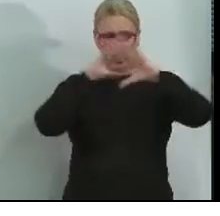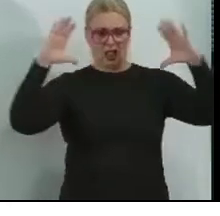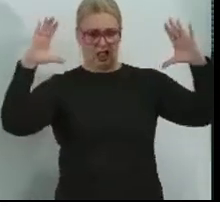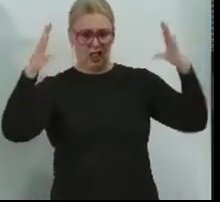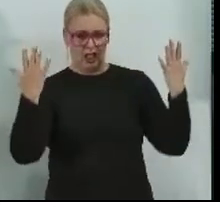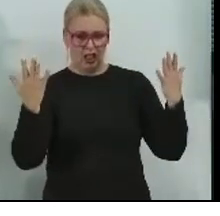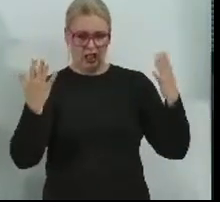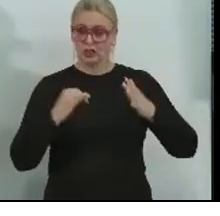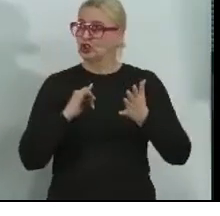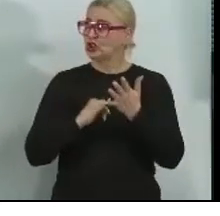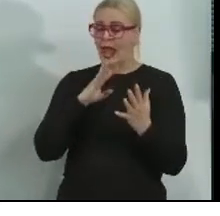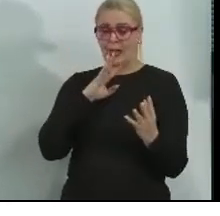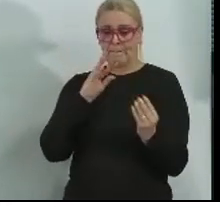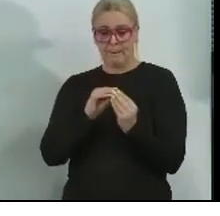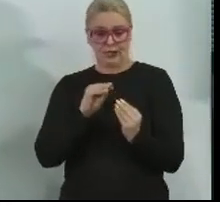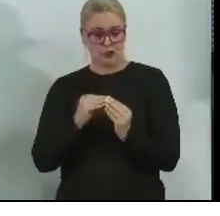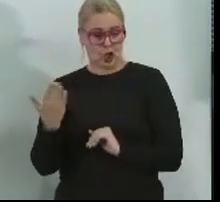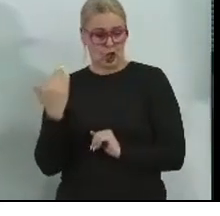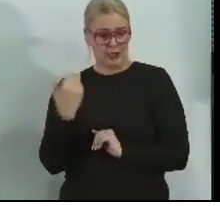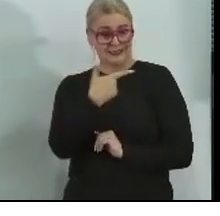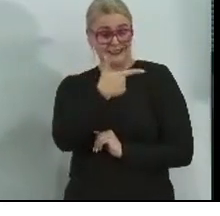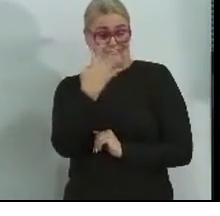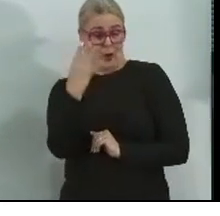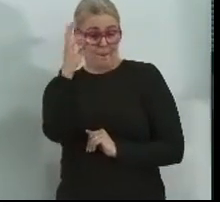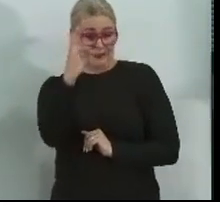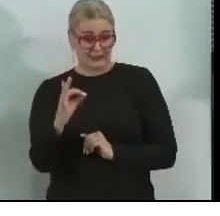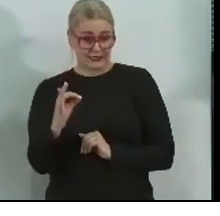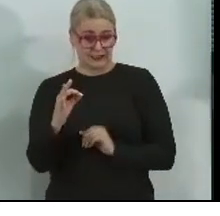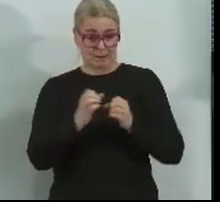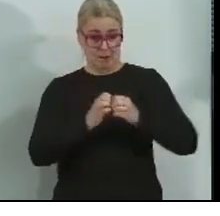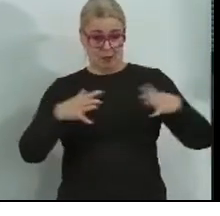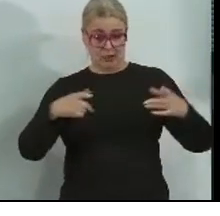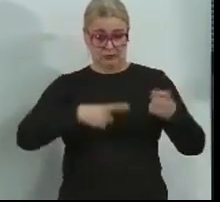And so actually, like we know we're the most progressive voices